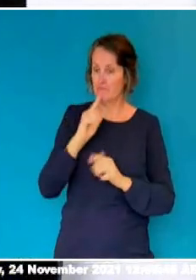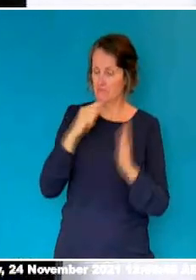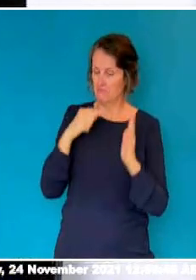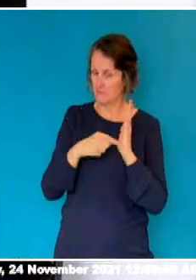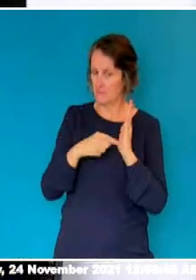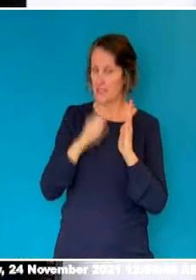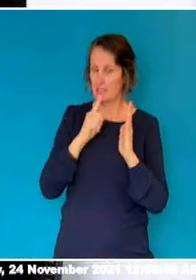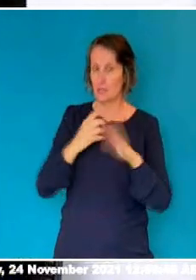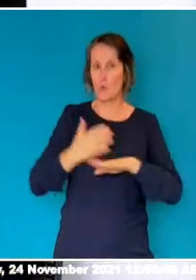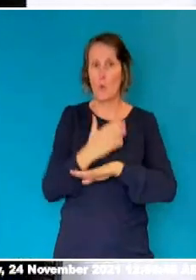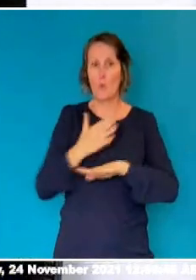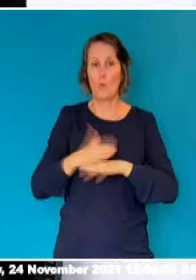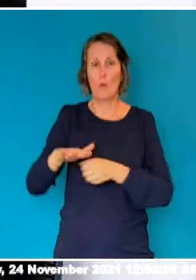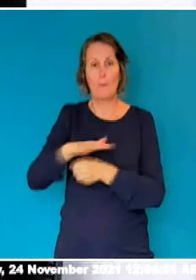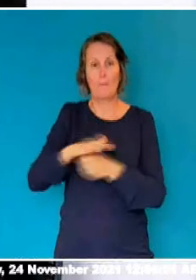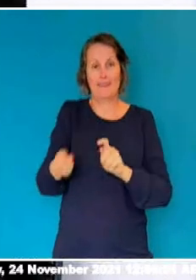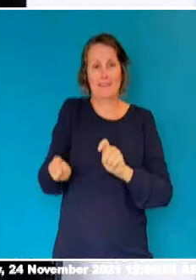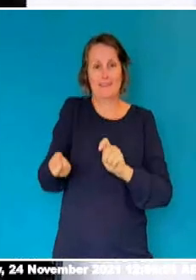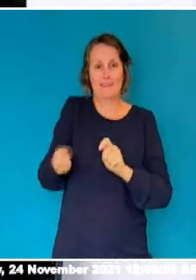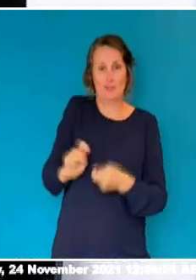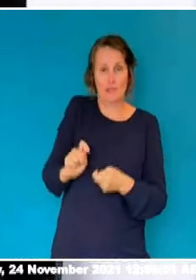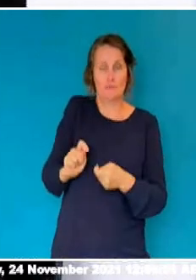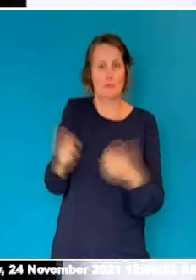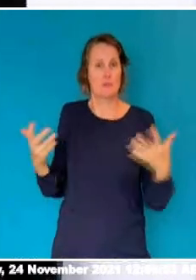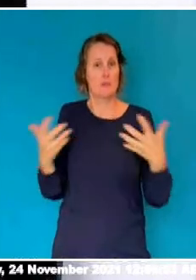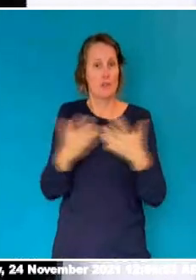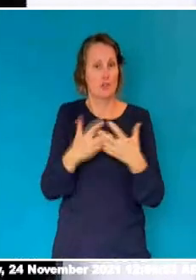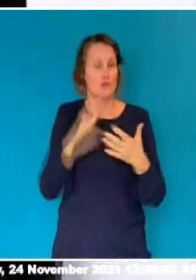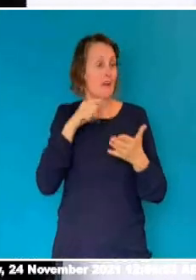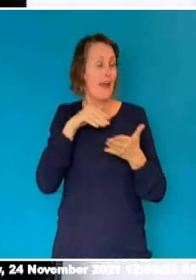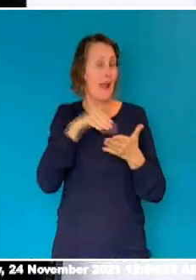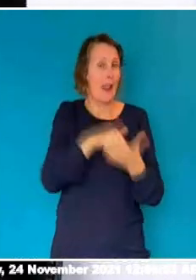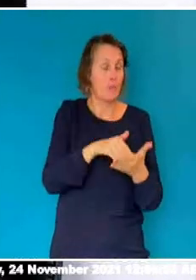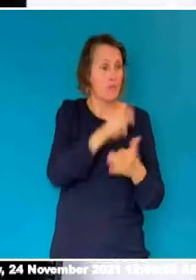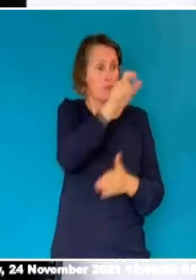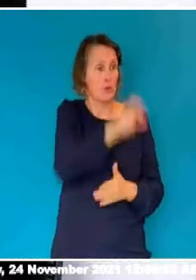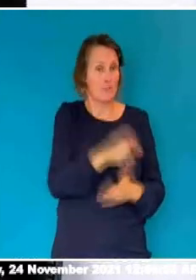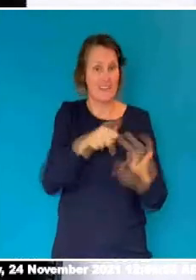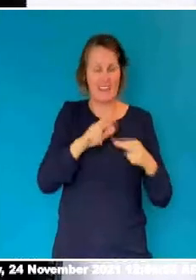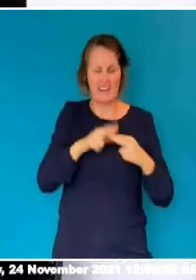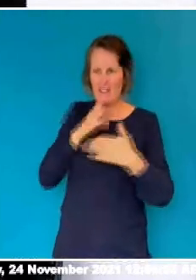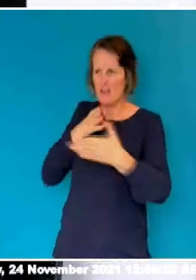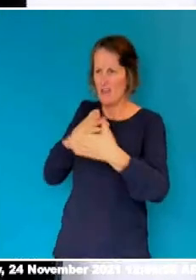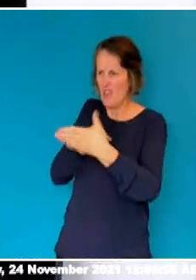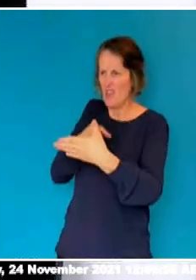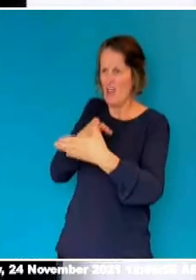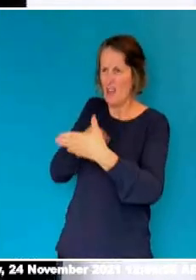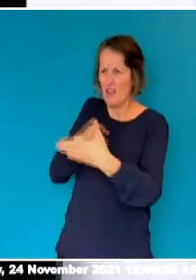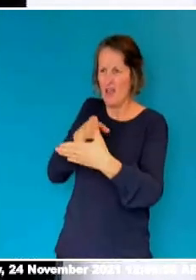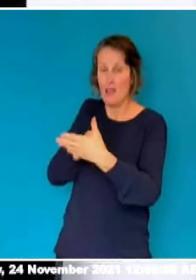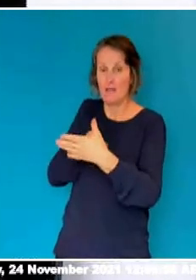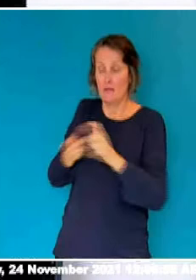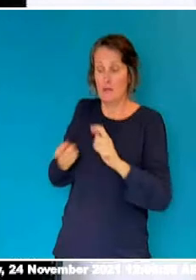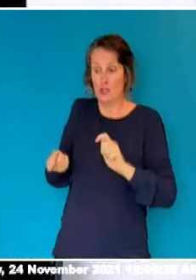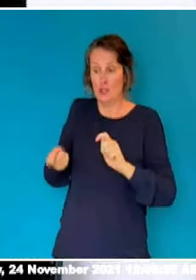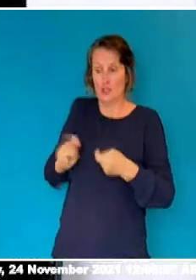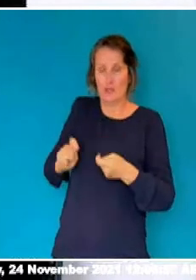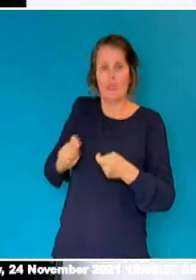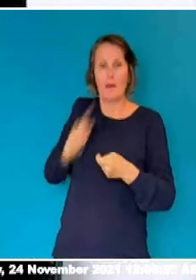Workplace adjustments should assist in removing barriers that may be faced by an employee to meet the inherent requirements of a role.